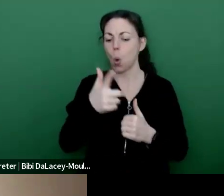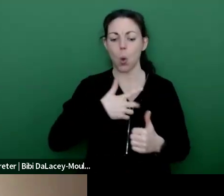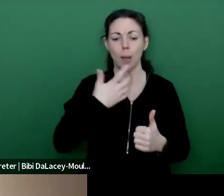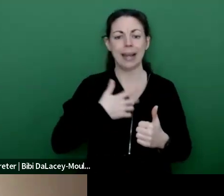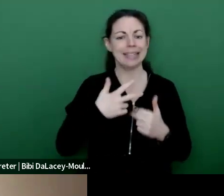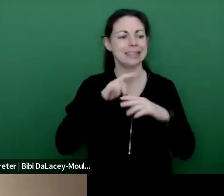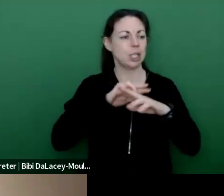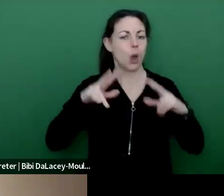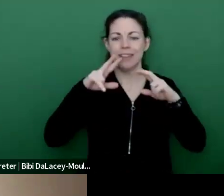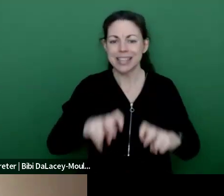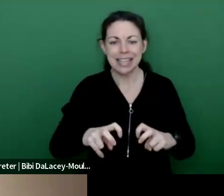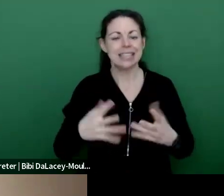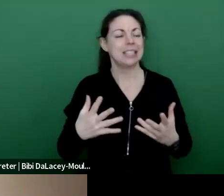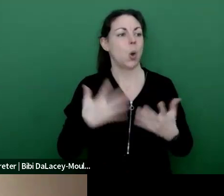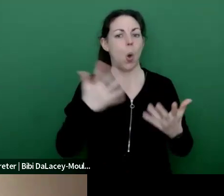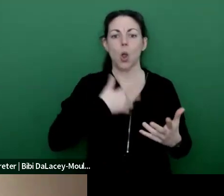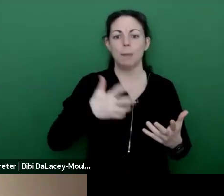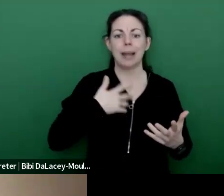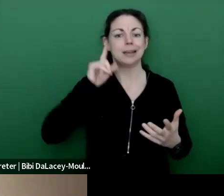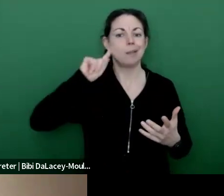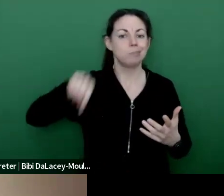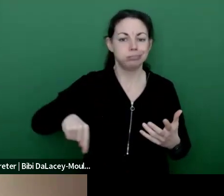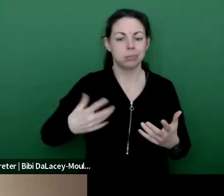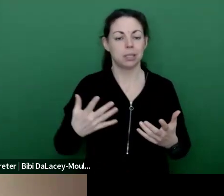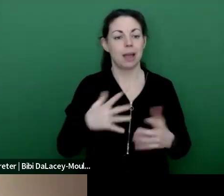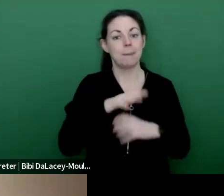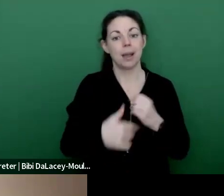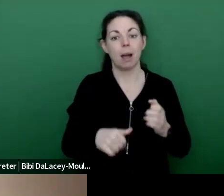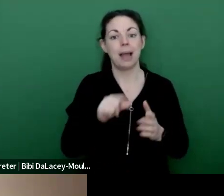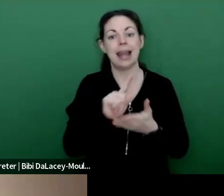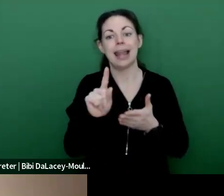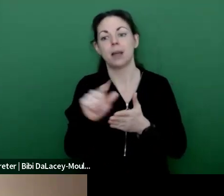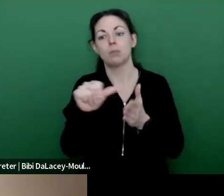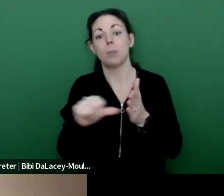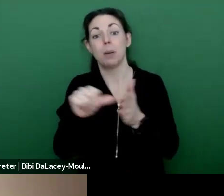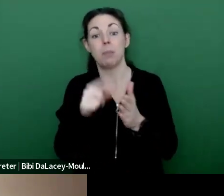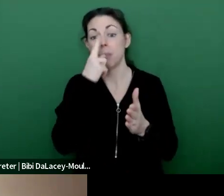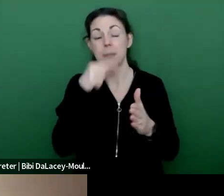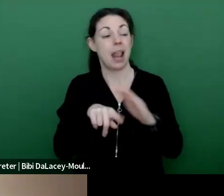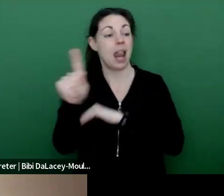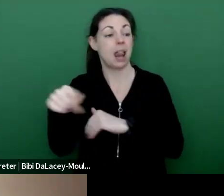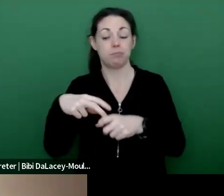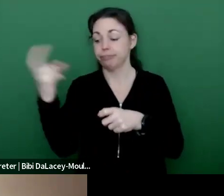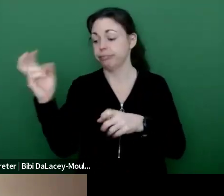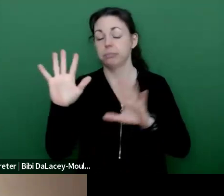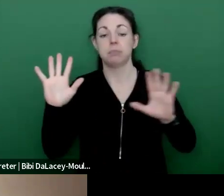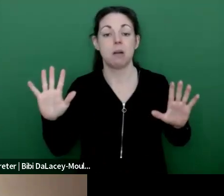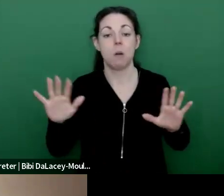not taken seriously, that led to problems further down the road, whether it's someone leaving an organization, someone developing health